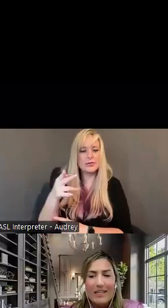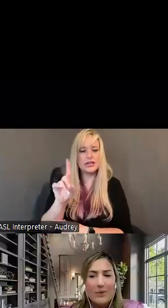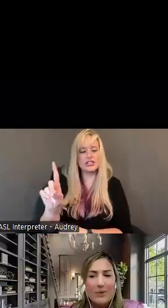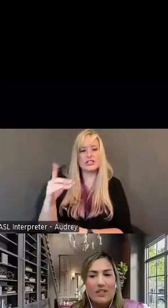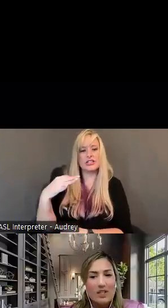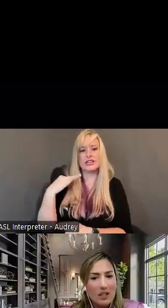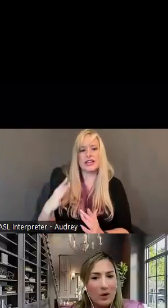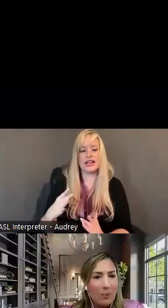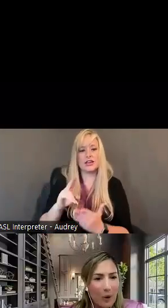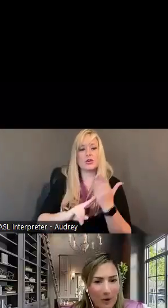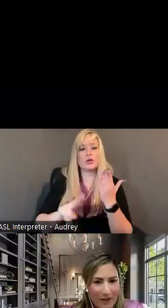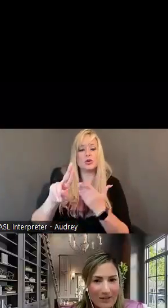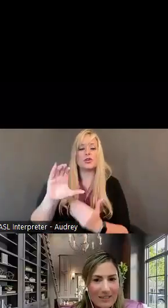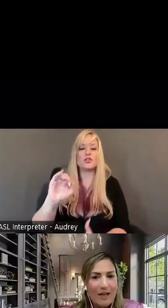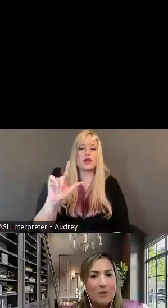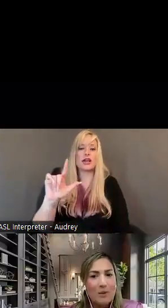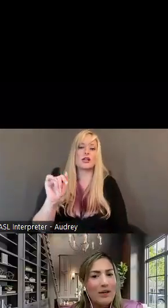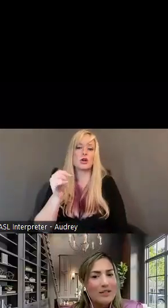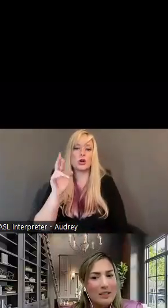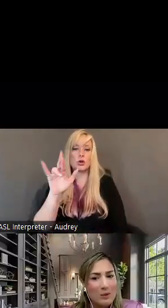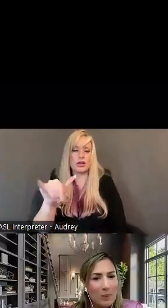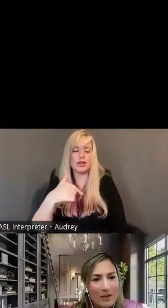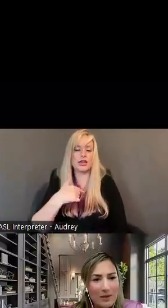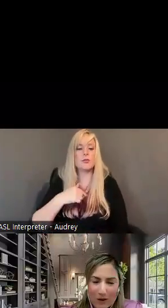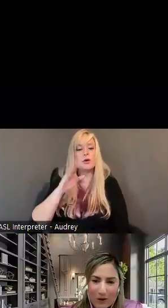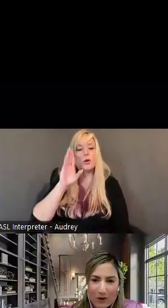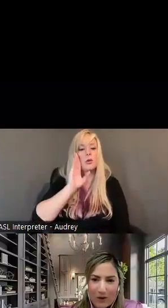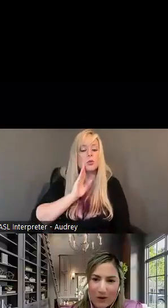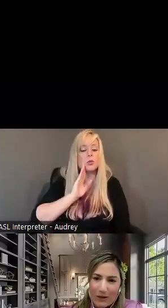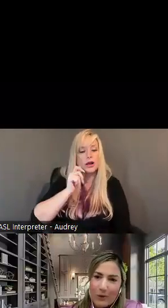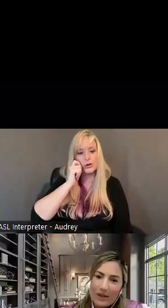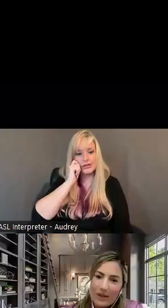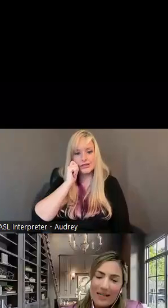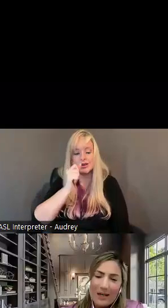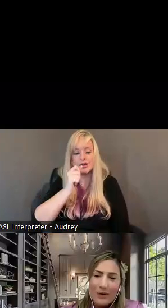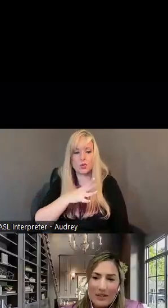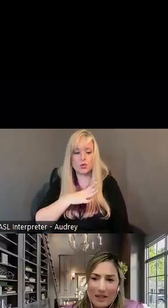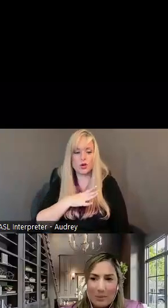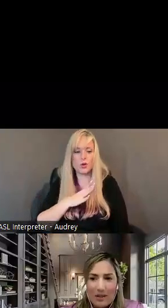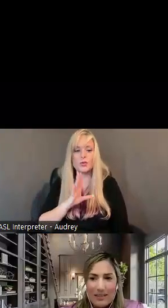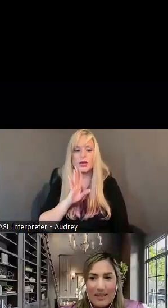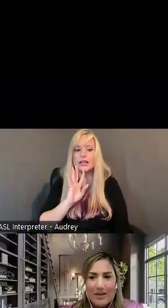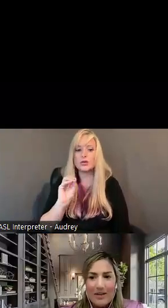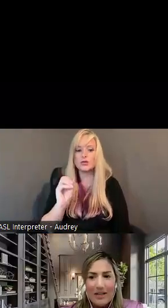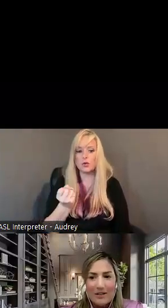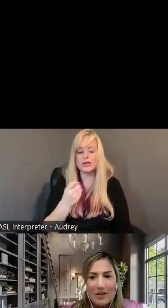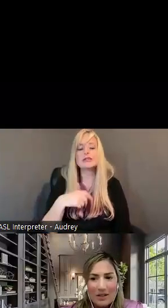use she her pronouns. I'm a brown skinned woman in her early forties with dyed blonde hair and a long